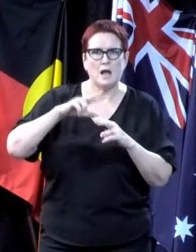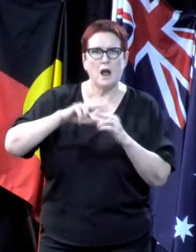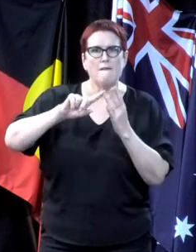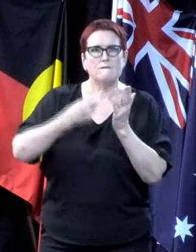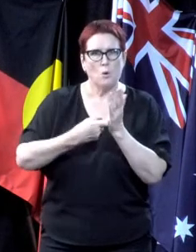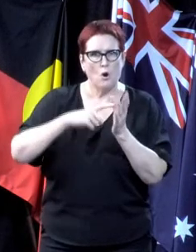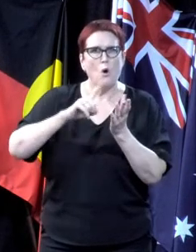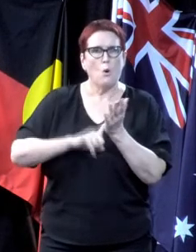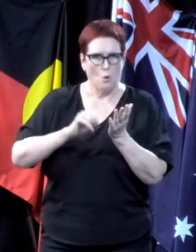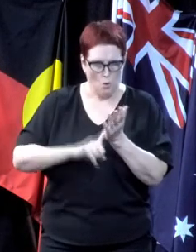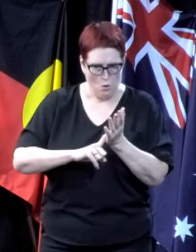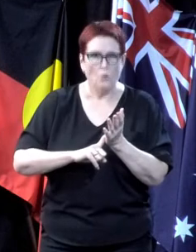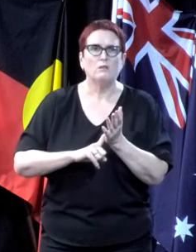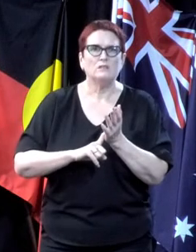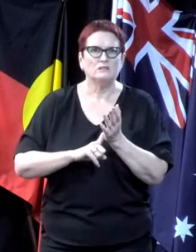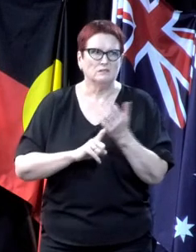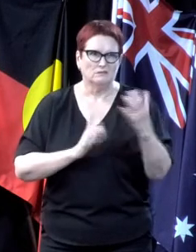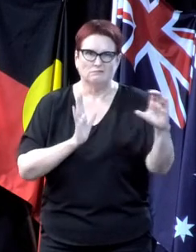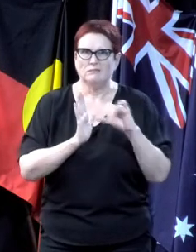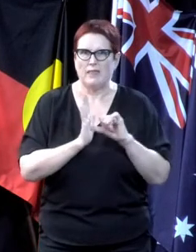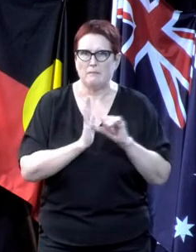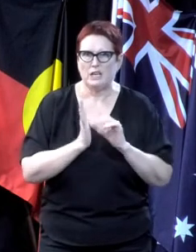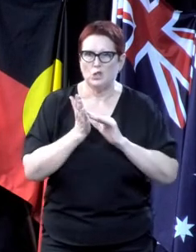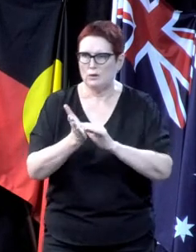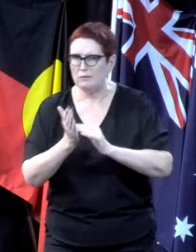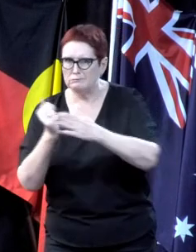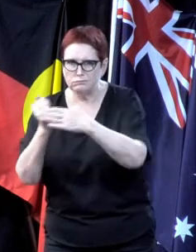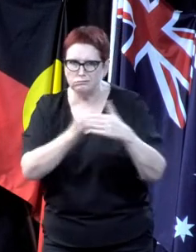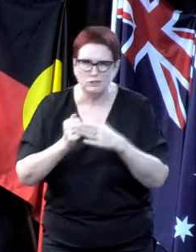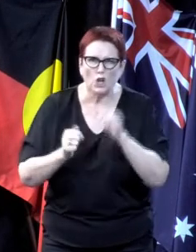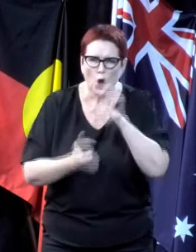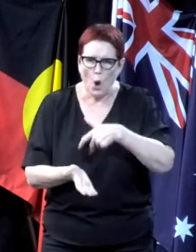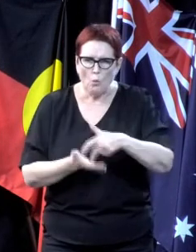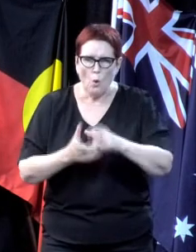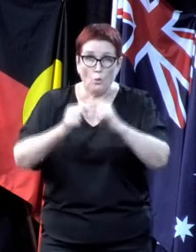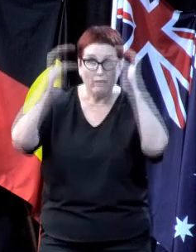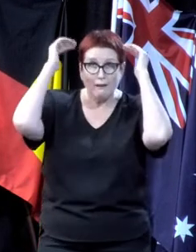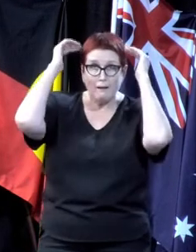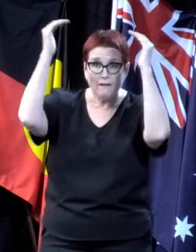access that’s undercover walkways and ramps and so forth and we’ve been fortunate.